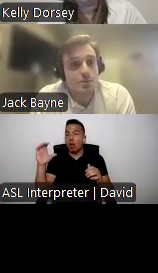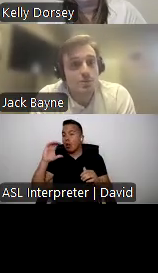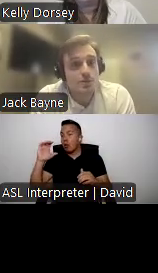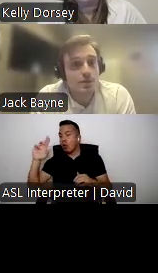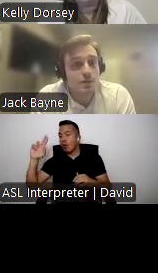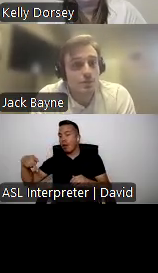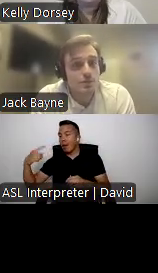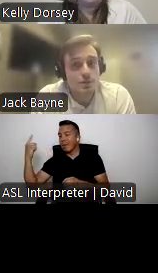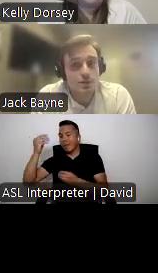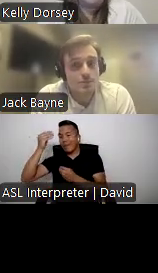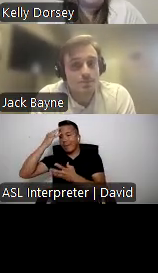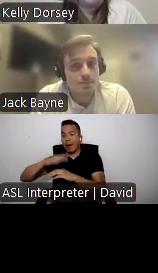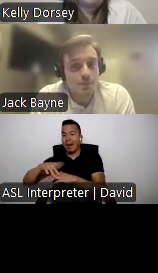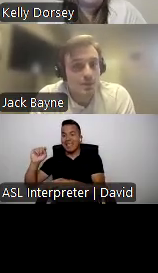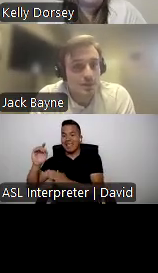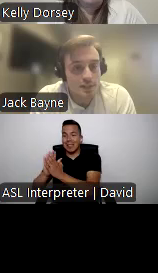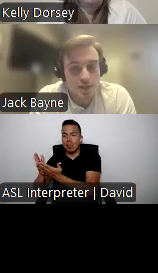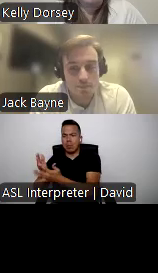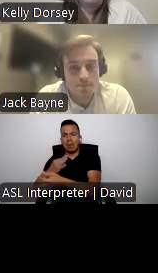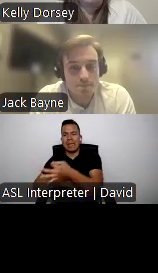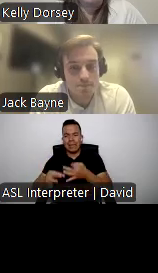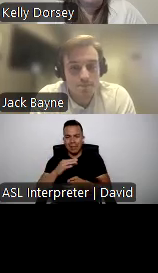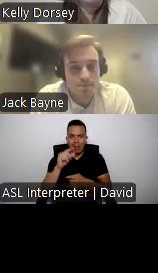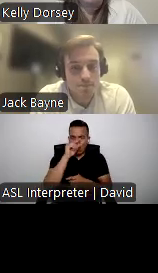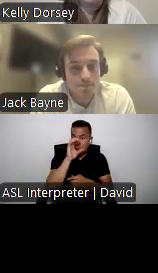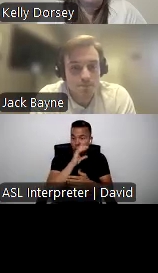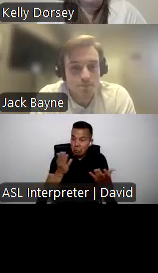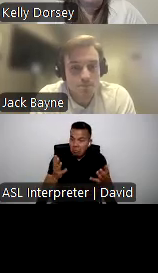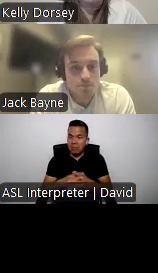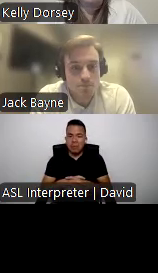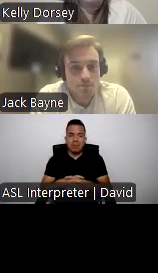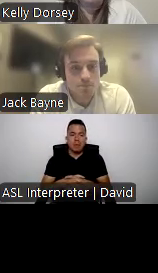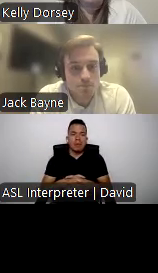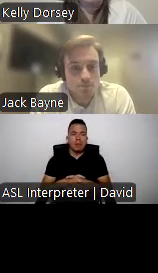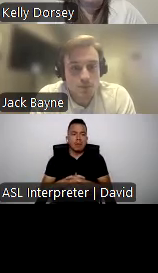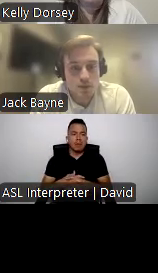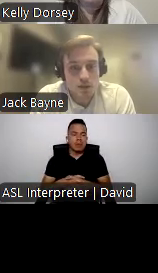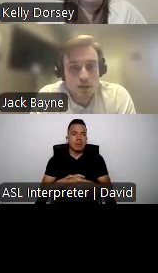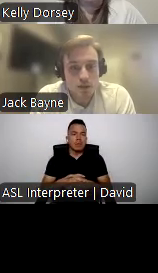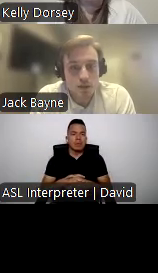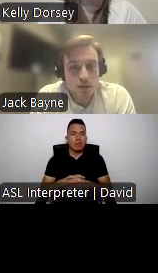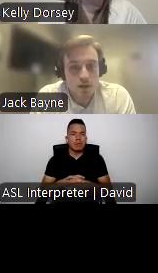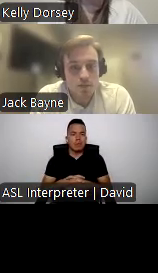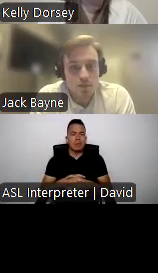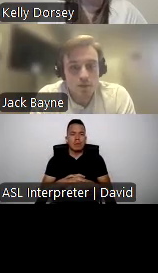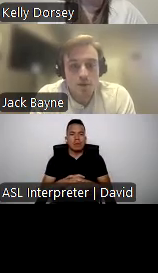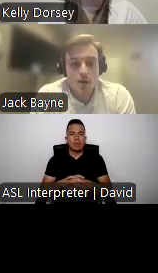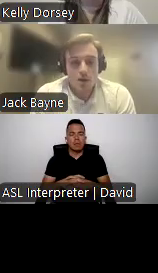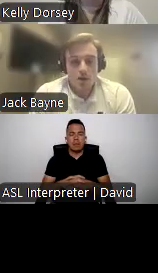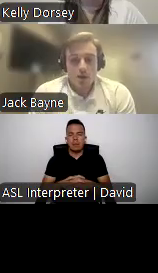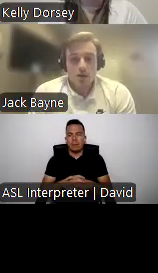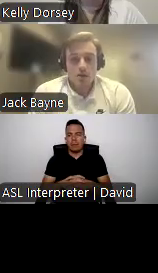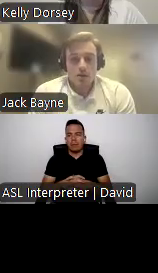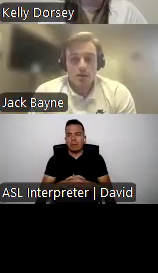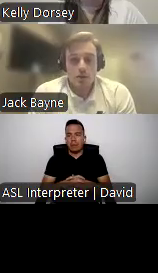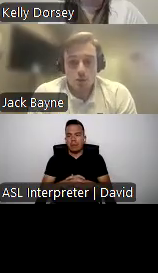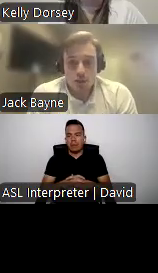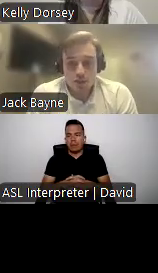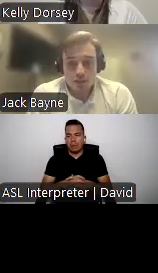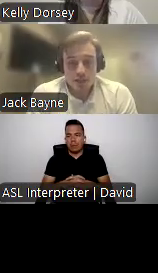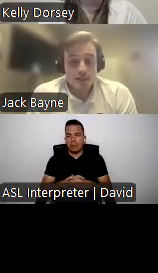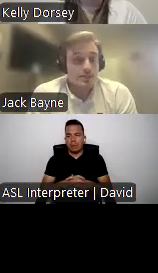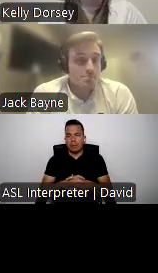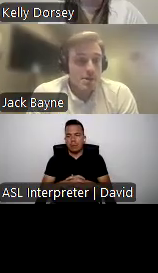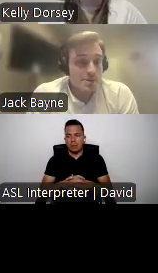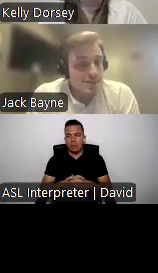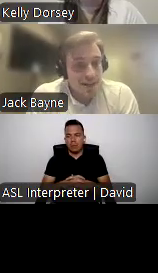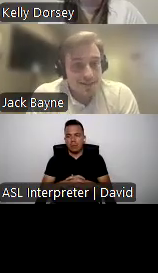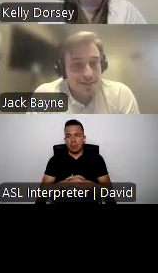opposed to giving a Google search. The next slide. You know, including things like maybe this task